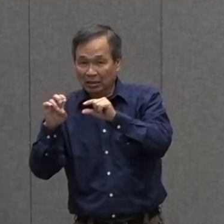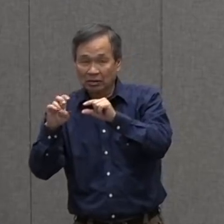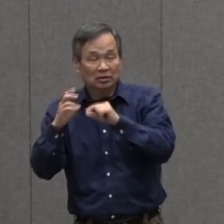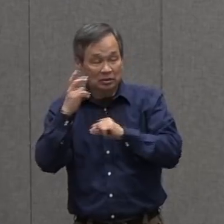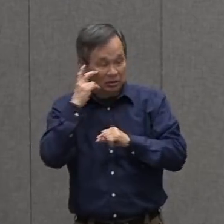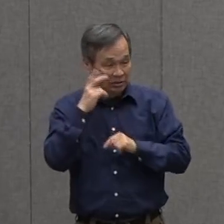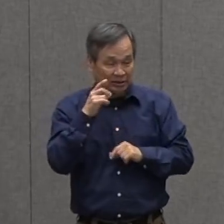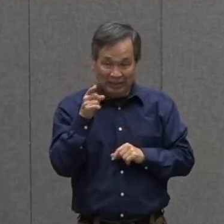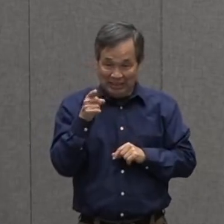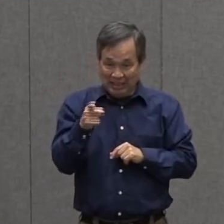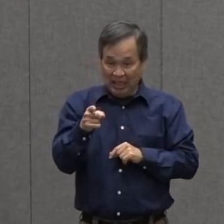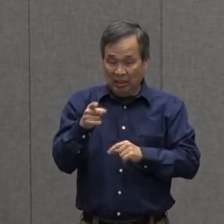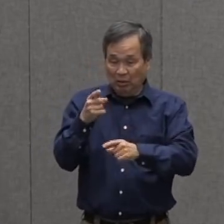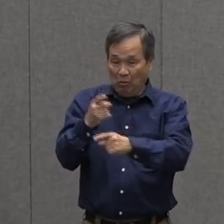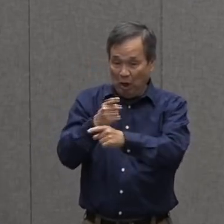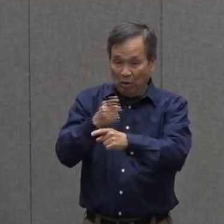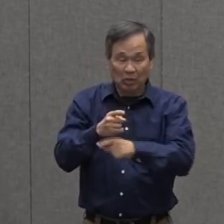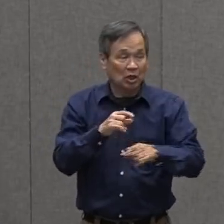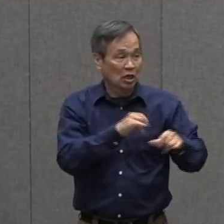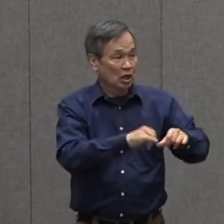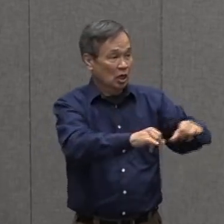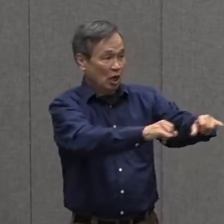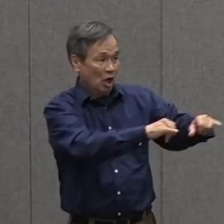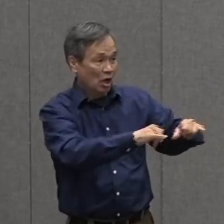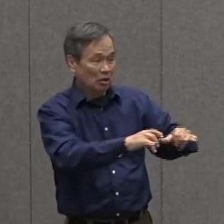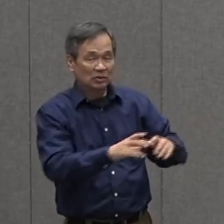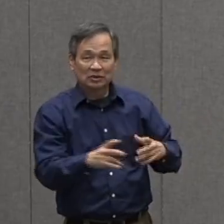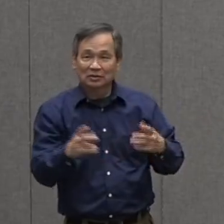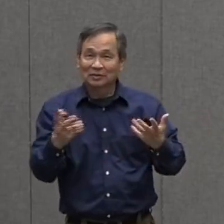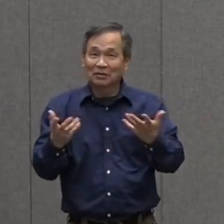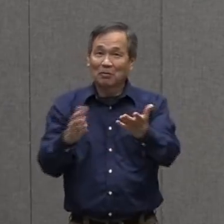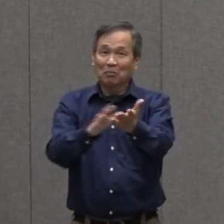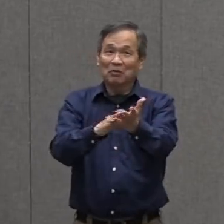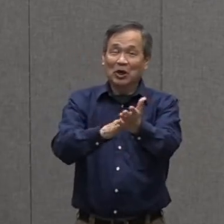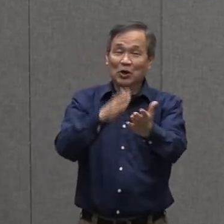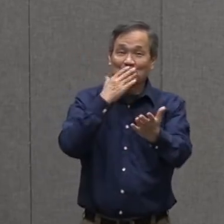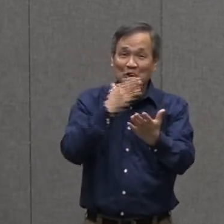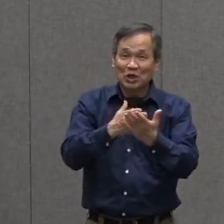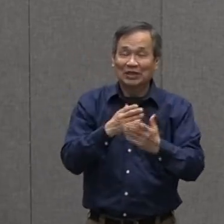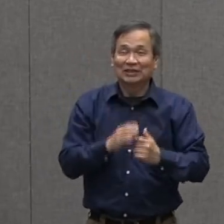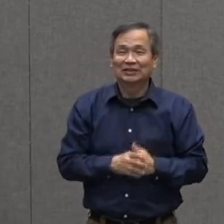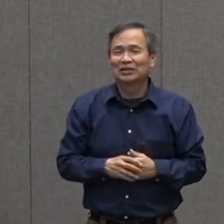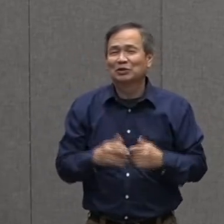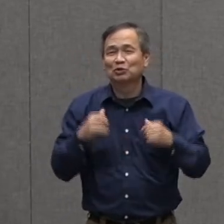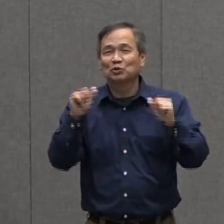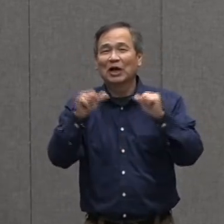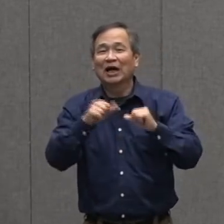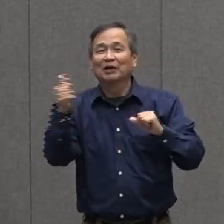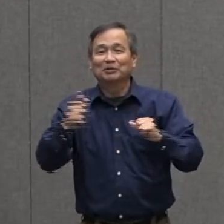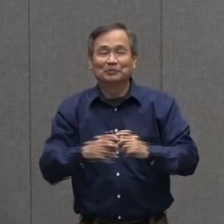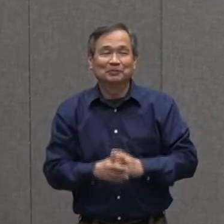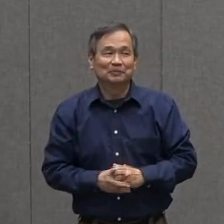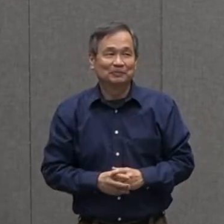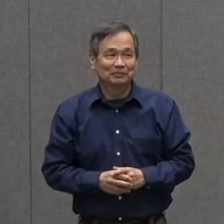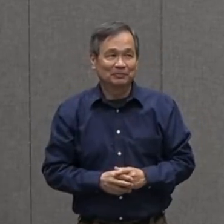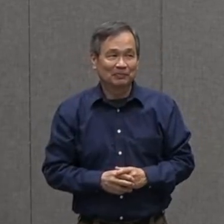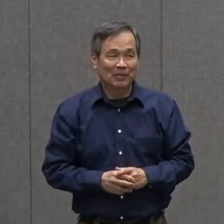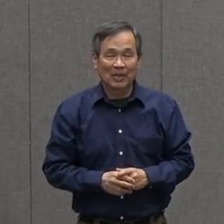which is a common noun. You're doing so great. All right, let's try another one. What about the word person?